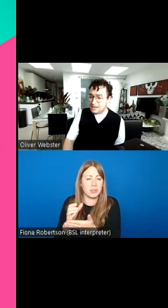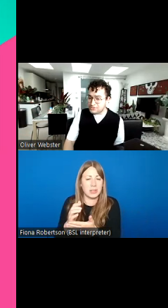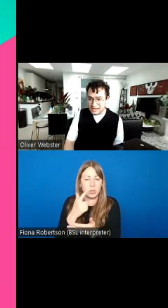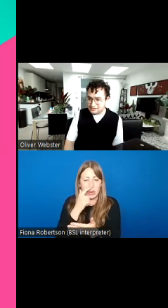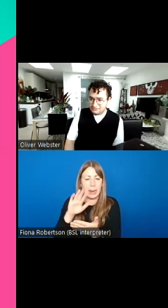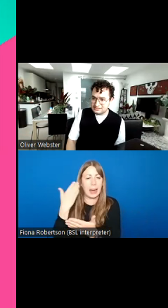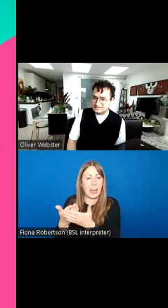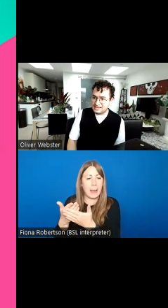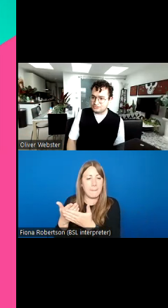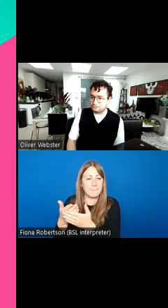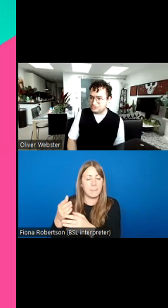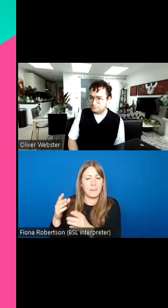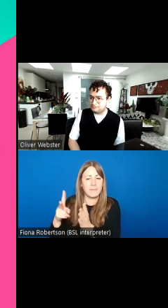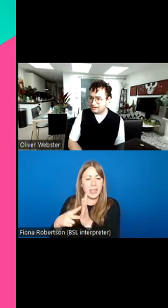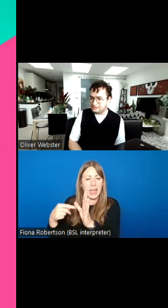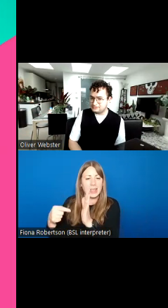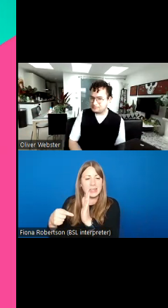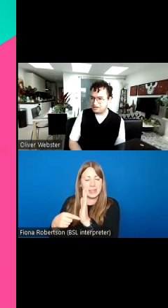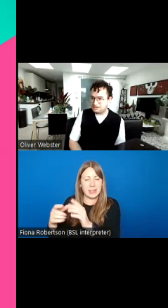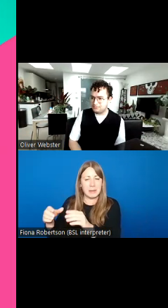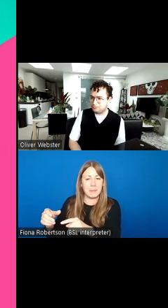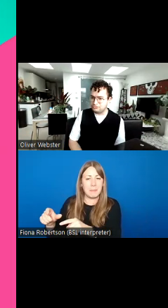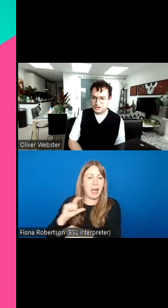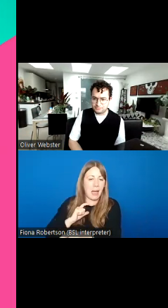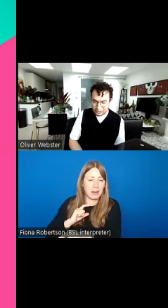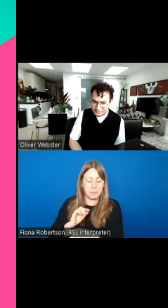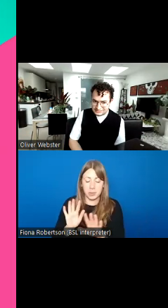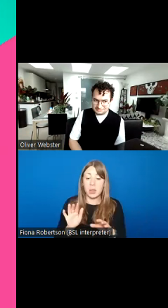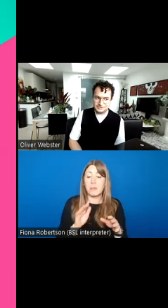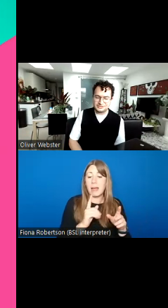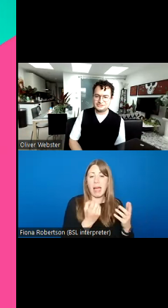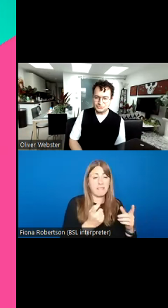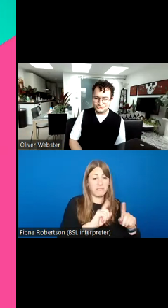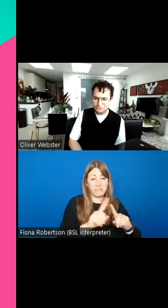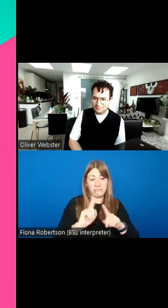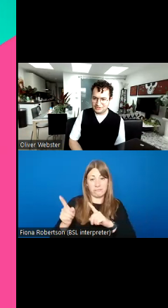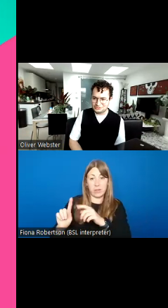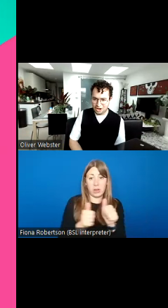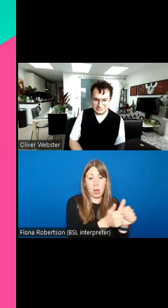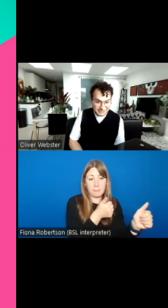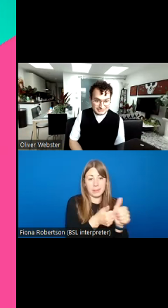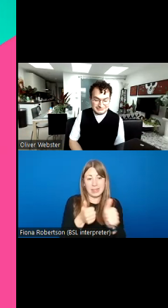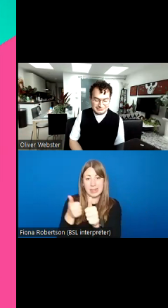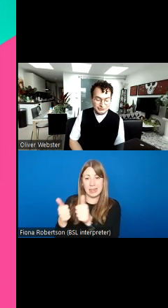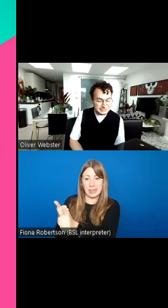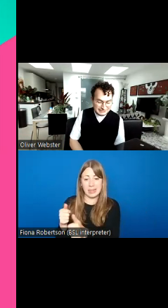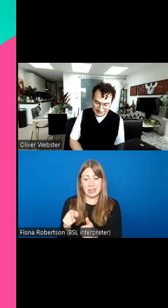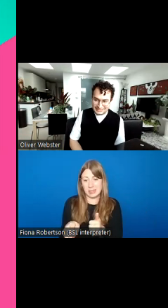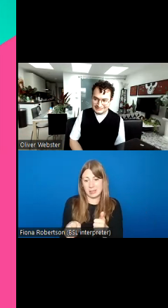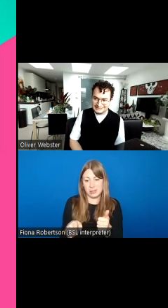Like with any service, there's a range of providers with a range of prices, but you all know how much time and skill goes into subtitling,